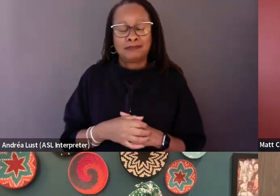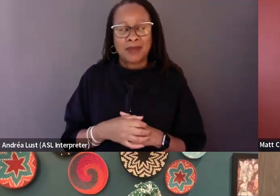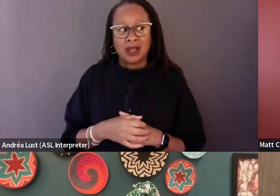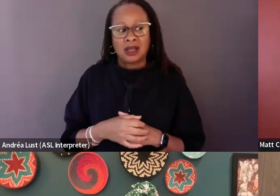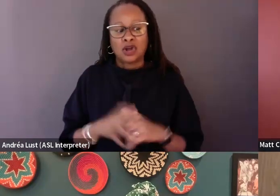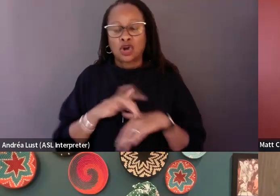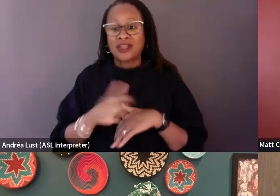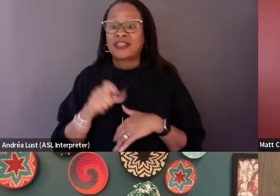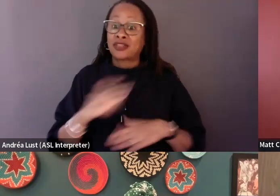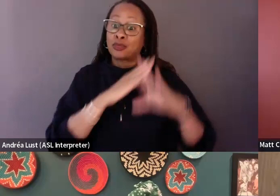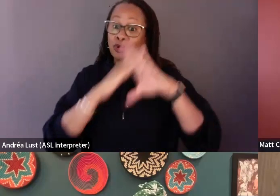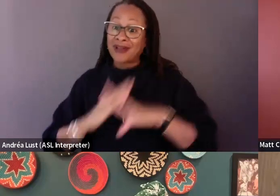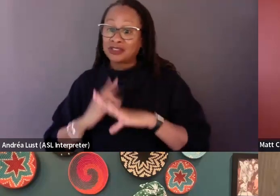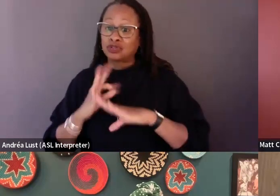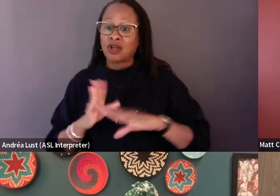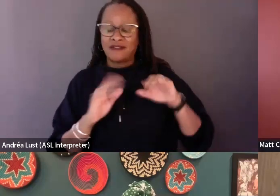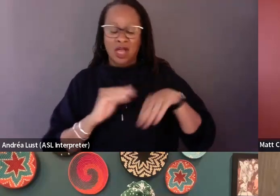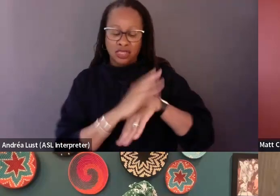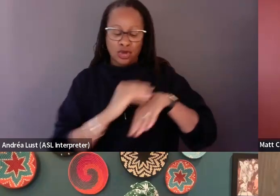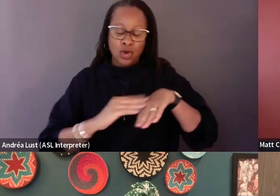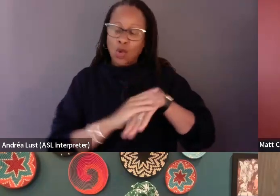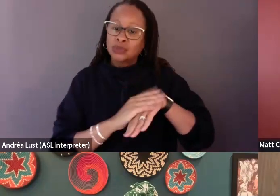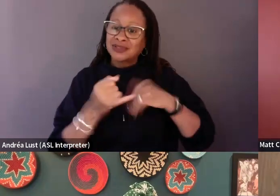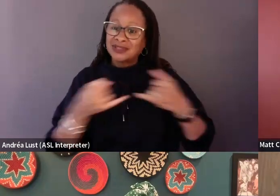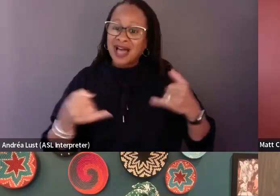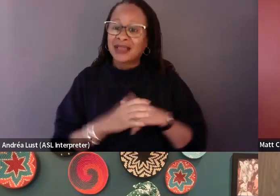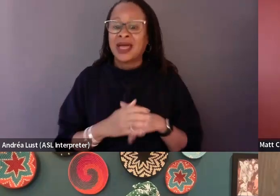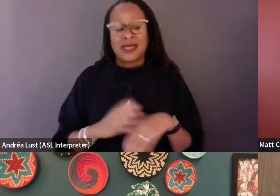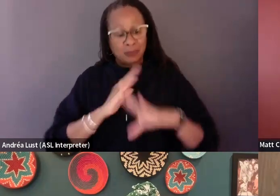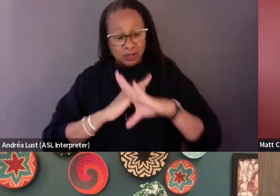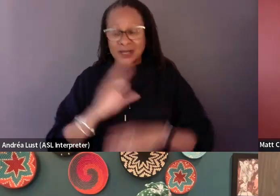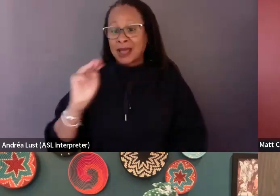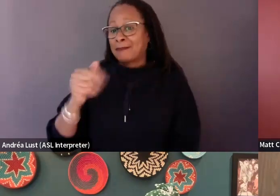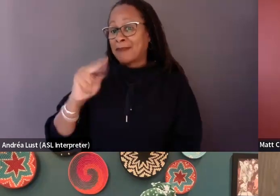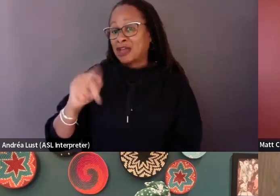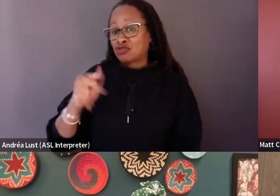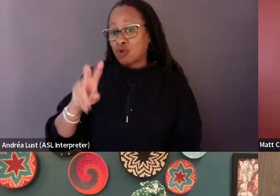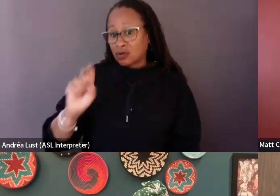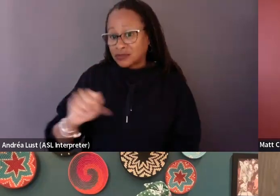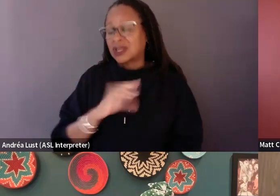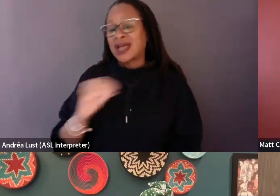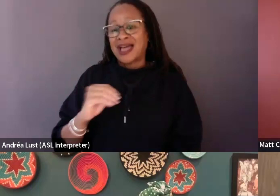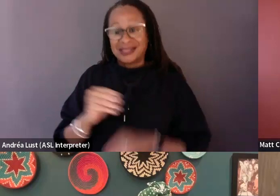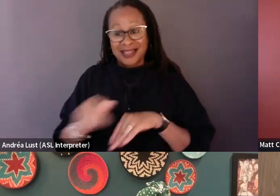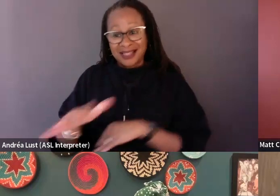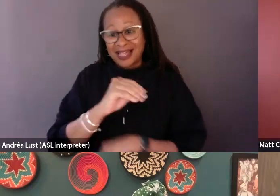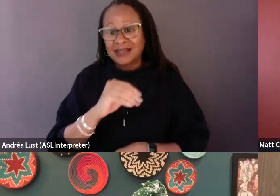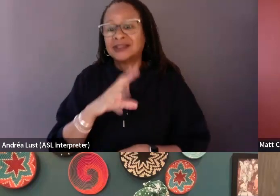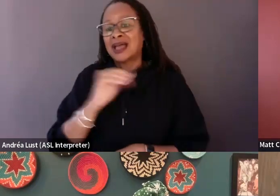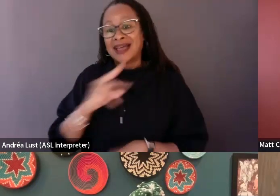They are the ones protecting the mangroves, the land, and they mean very, very, very much to all coastal lands in India.